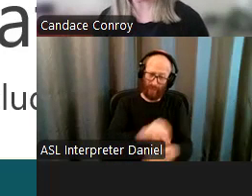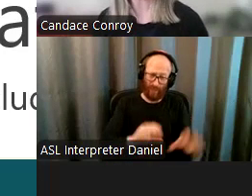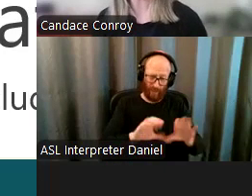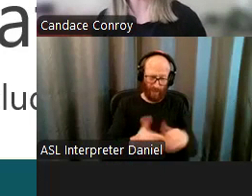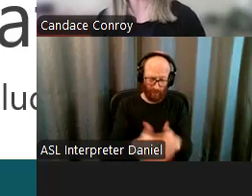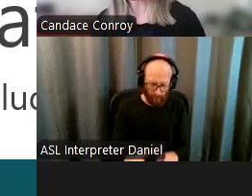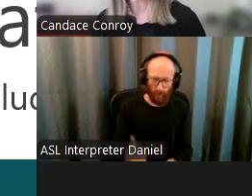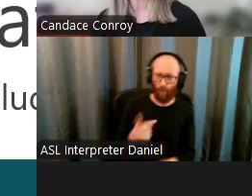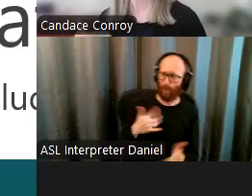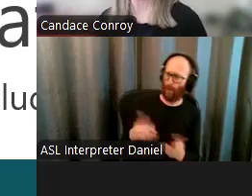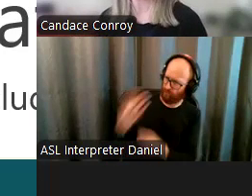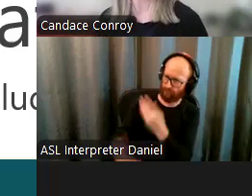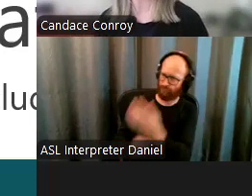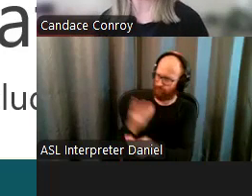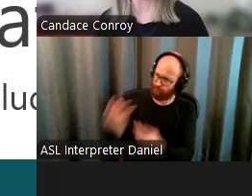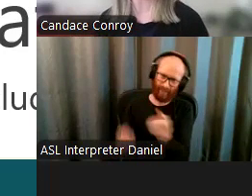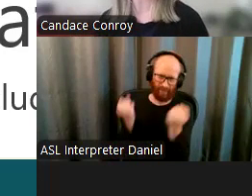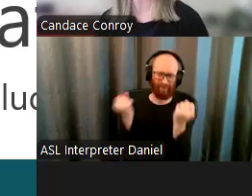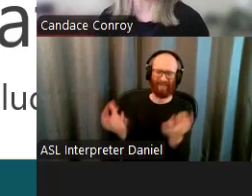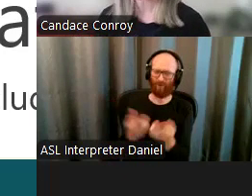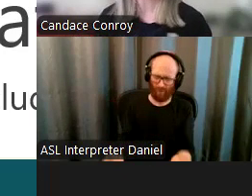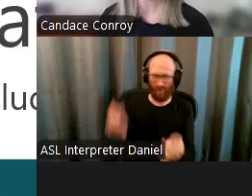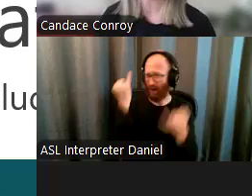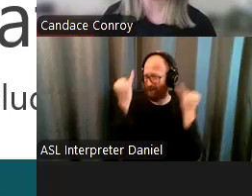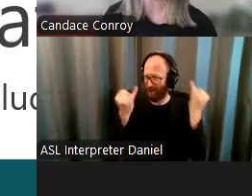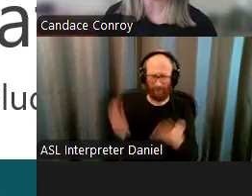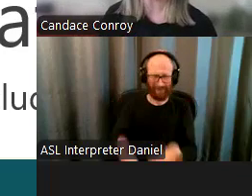as many resources, ideas, and materials of here's how you could differentiate